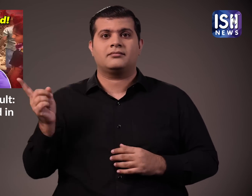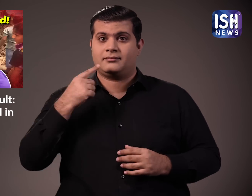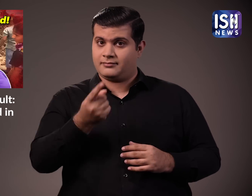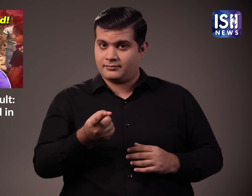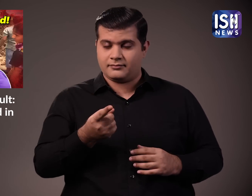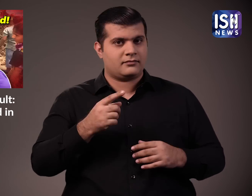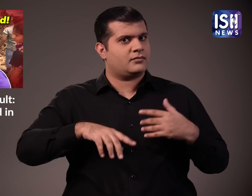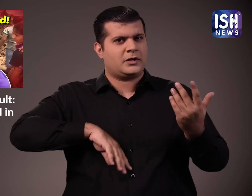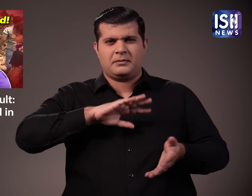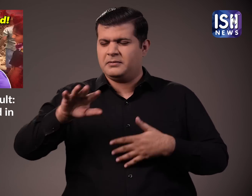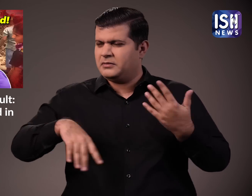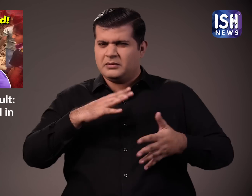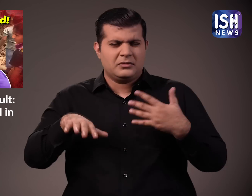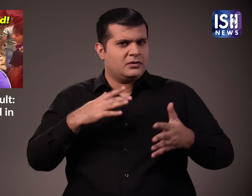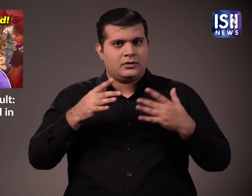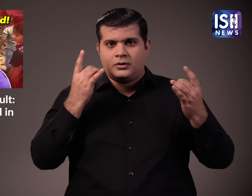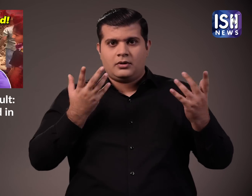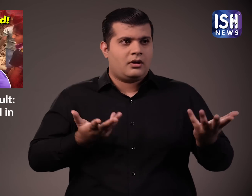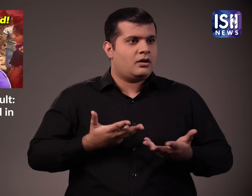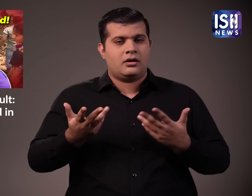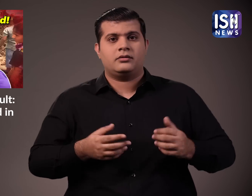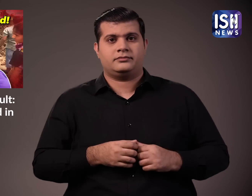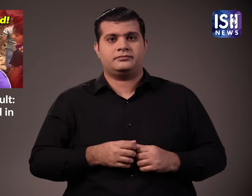There was a chaos as to where to bury Akshay.